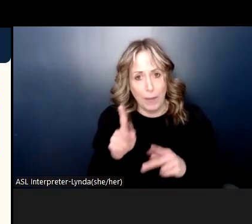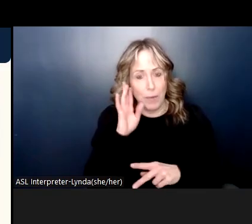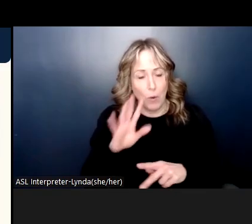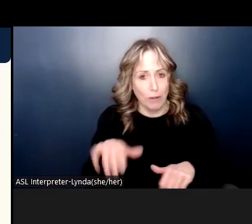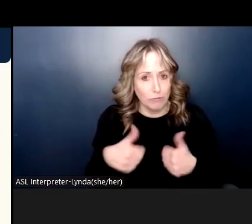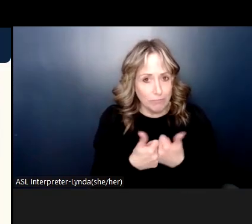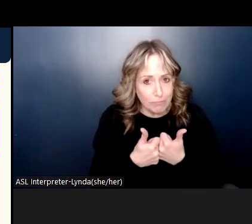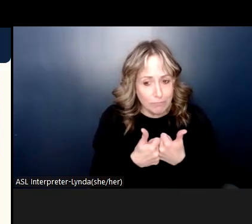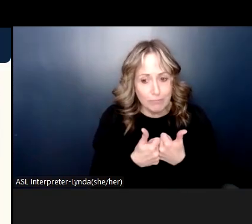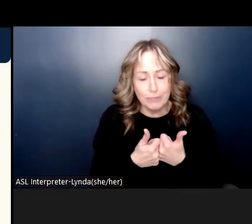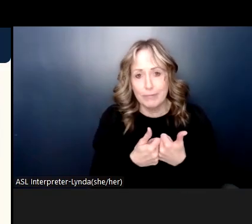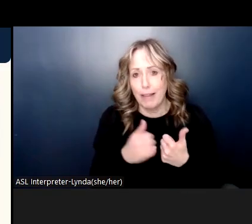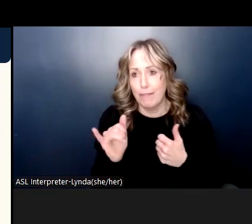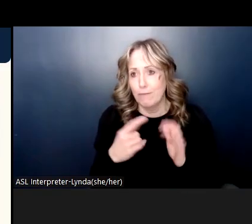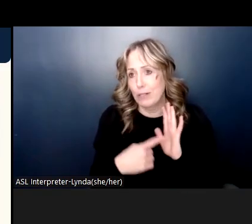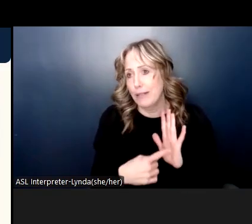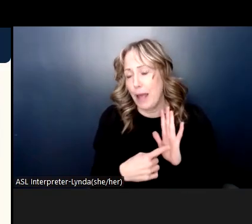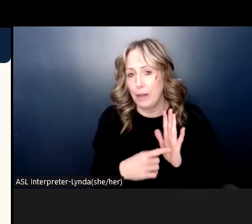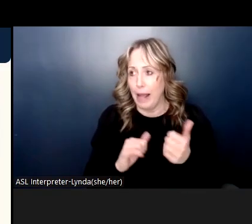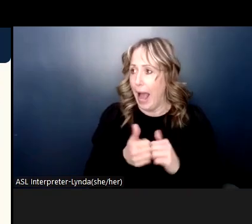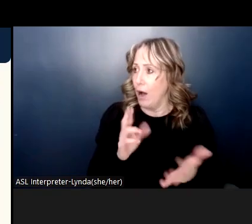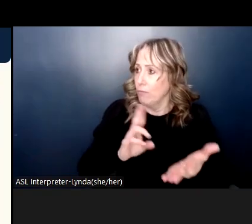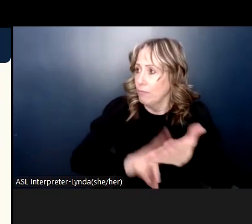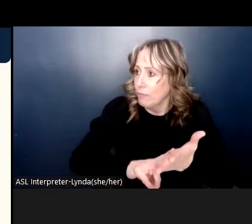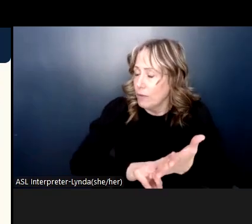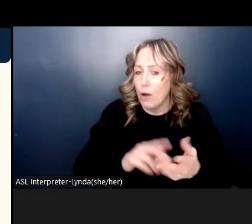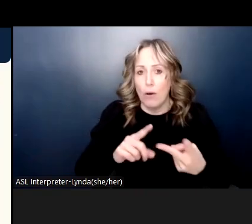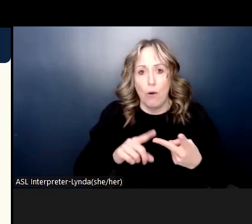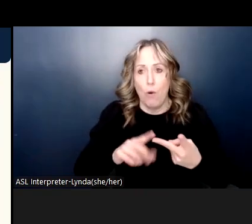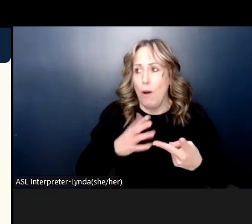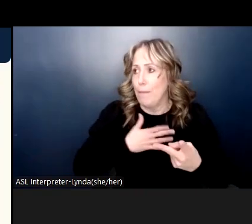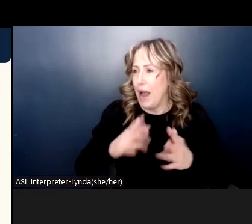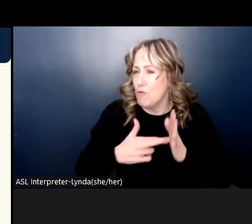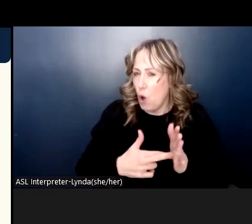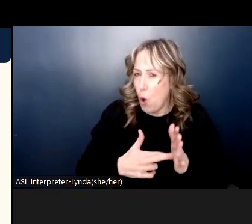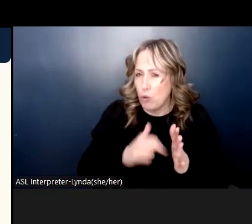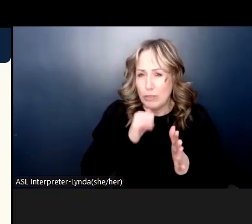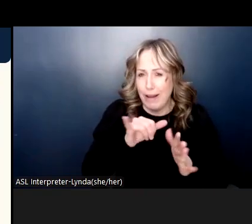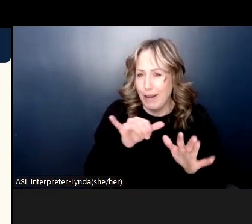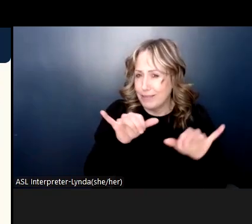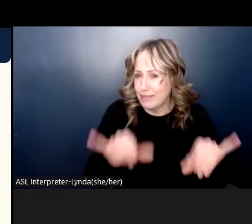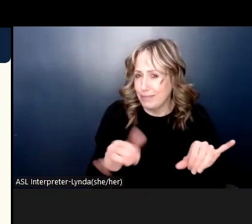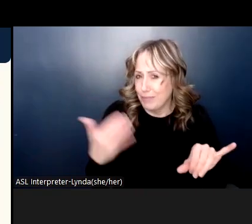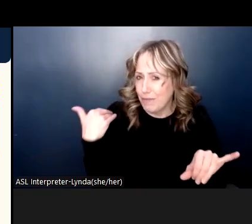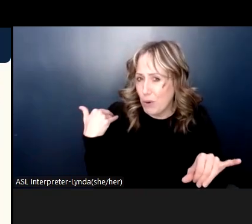As simple as how do I log in or my goals aren't exactly what they used to be or, you know, more,